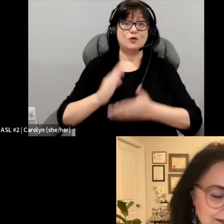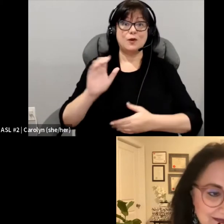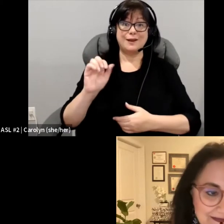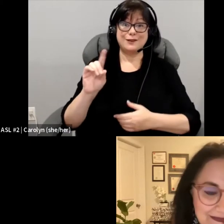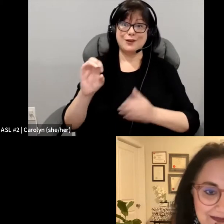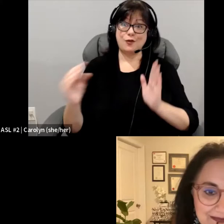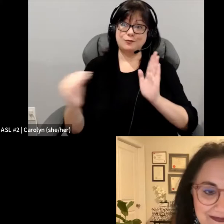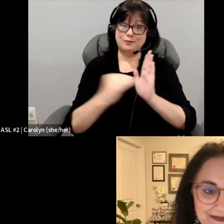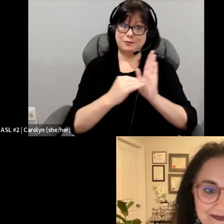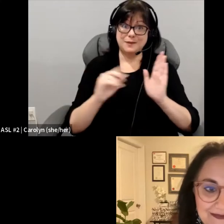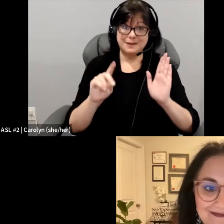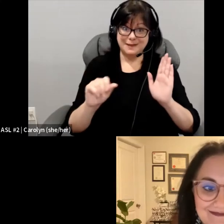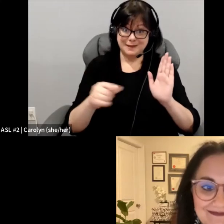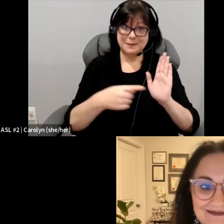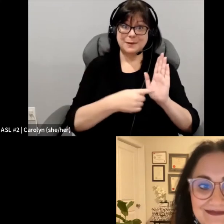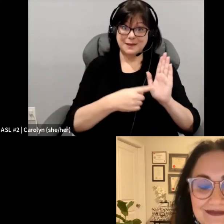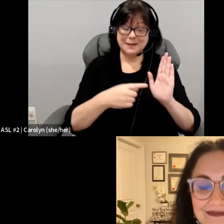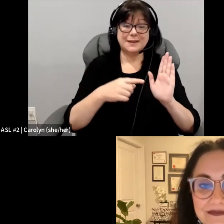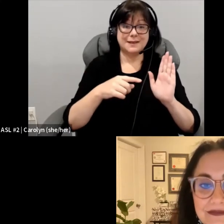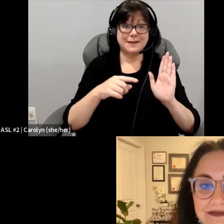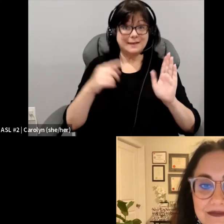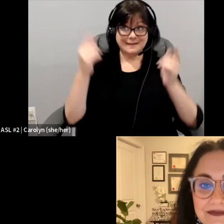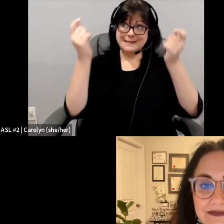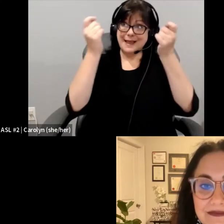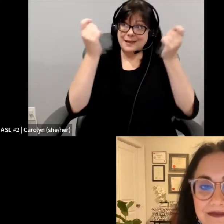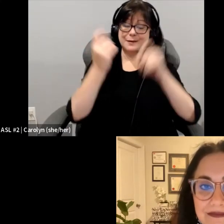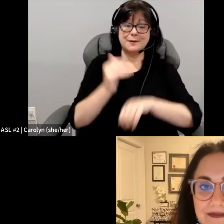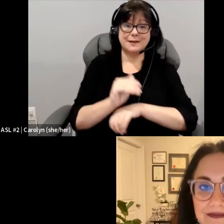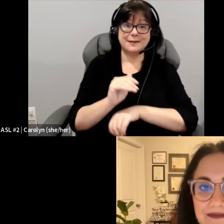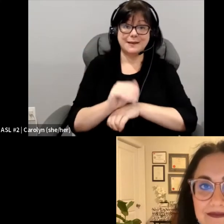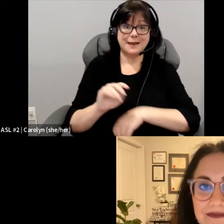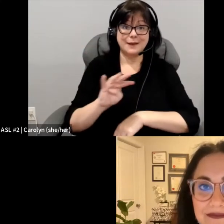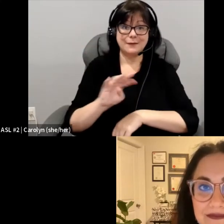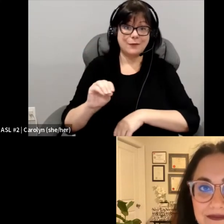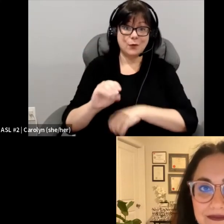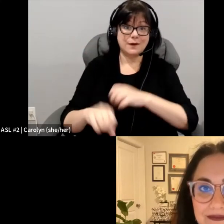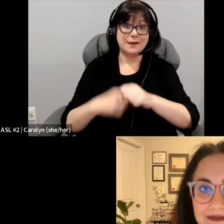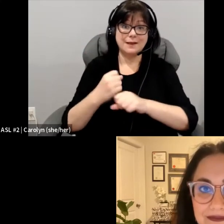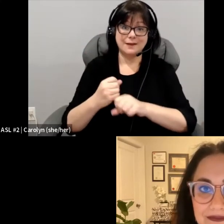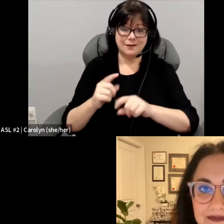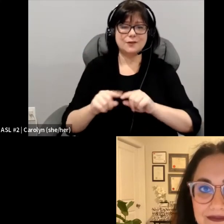YOU REMIND US OF THE LONG-FOUGHT JOURNEY THAT CONTINUES.